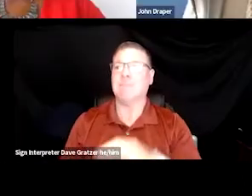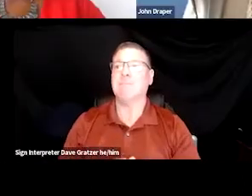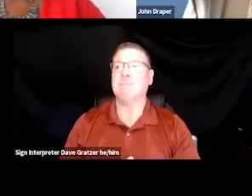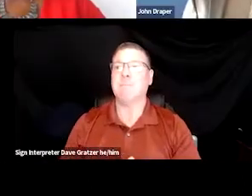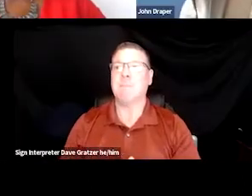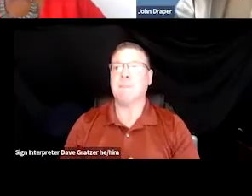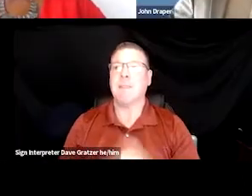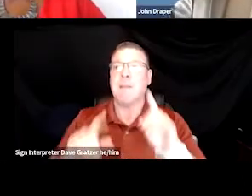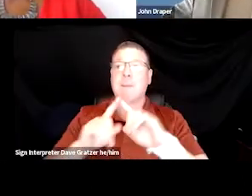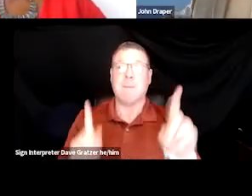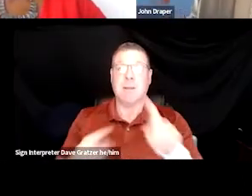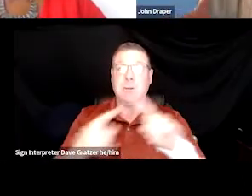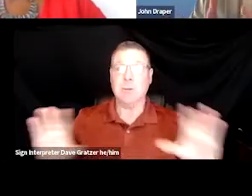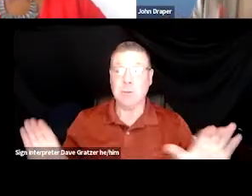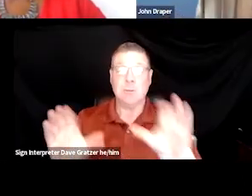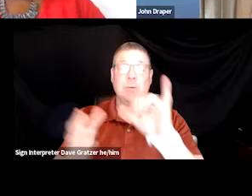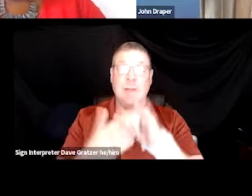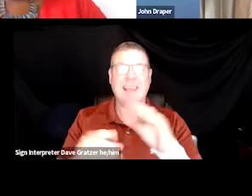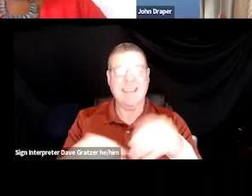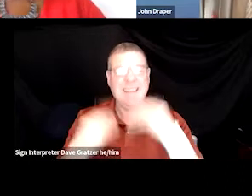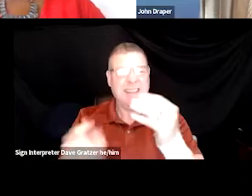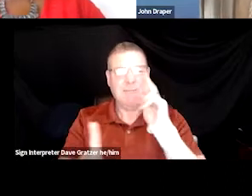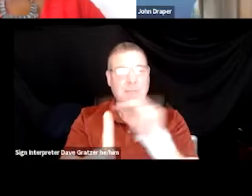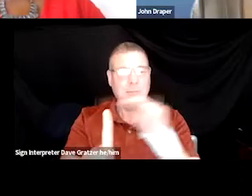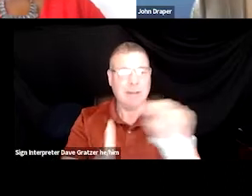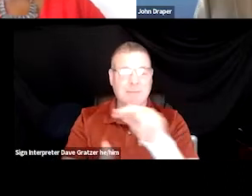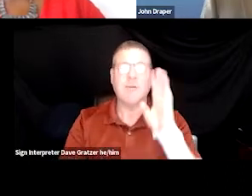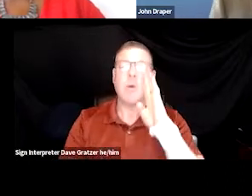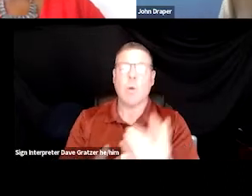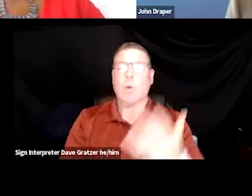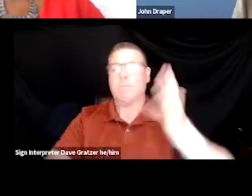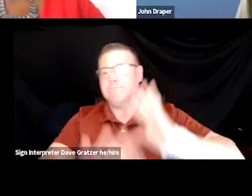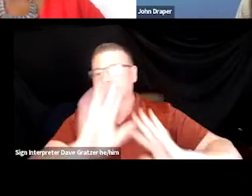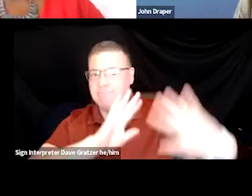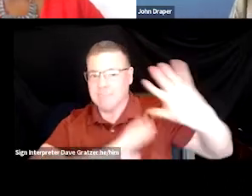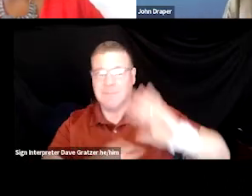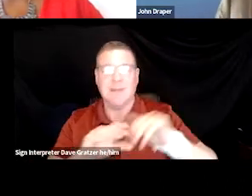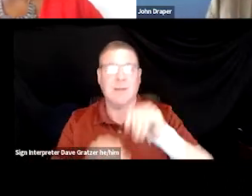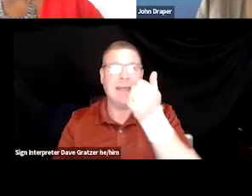But in order to give it some perspective, we're gonna go back in time to 1963,